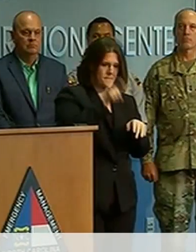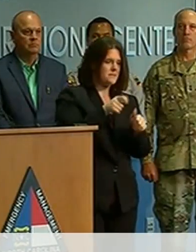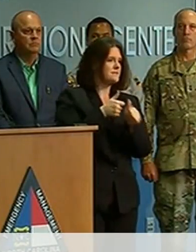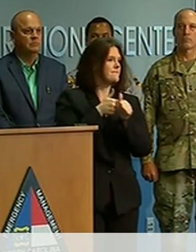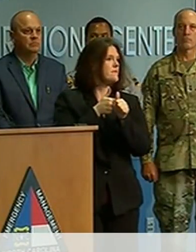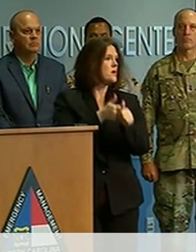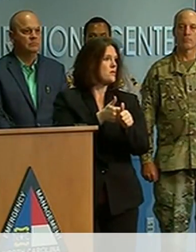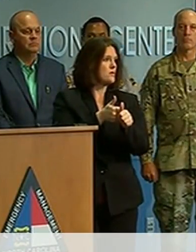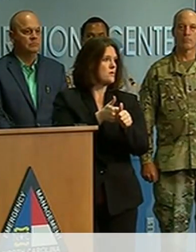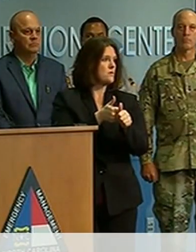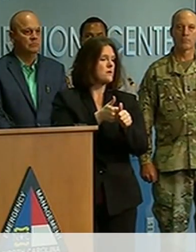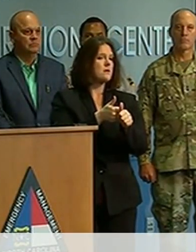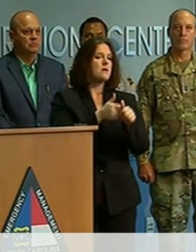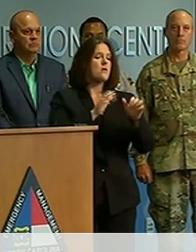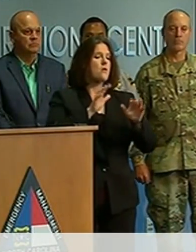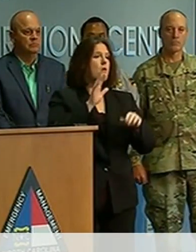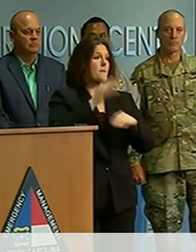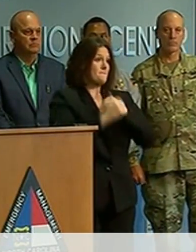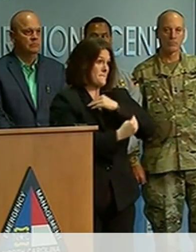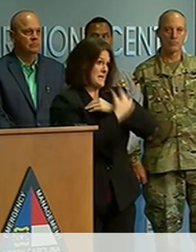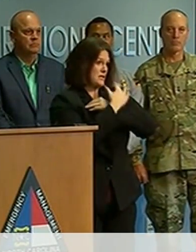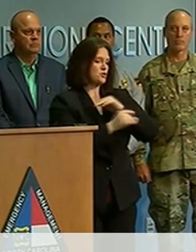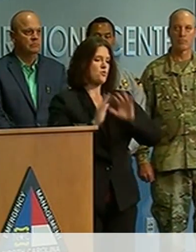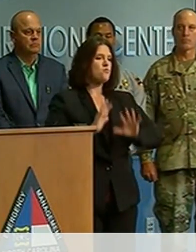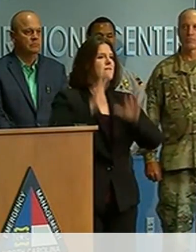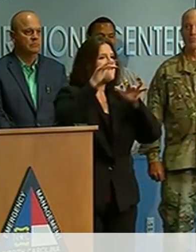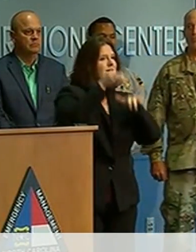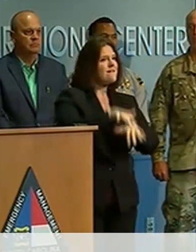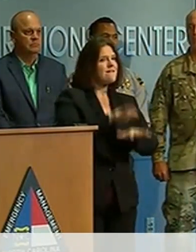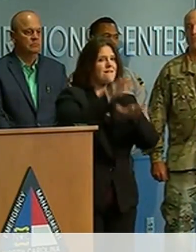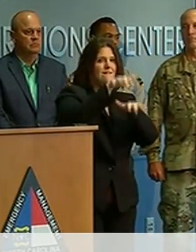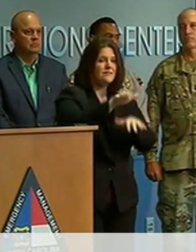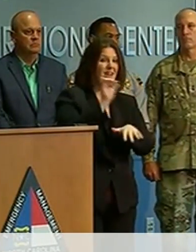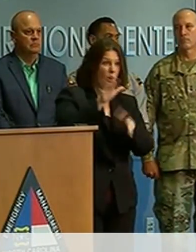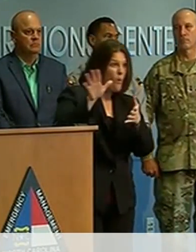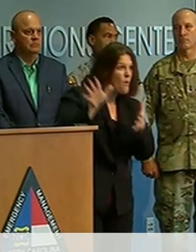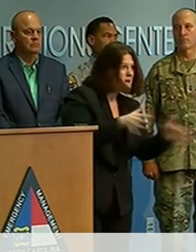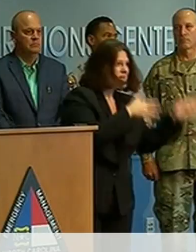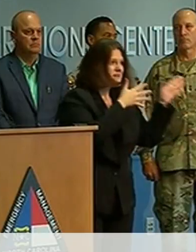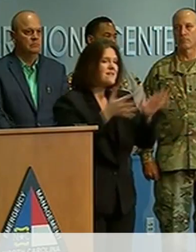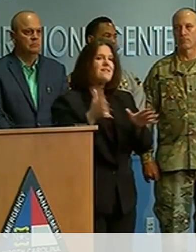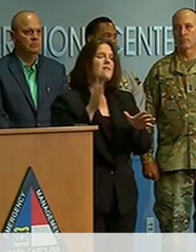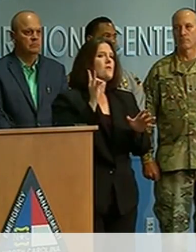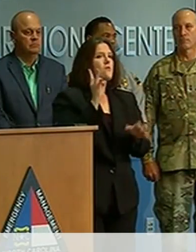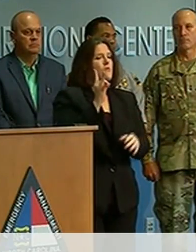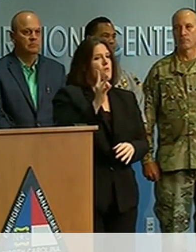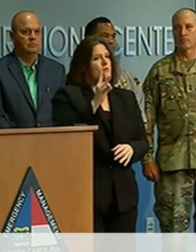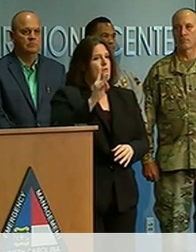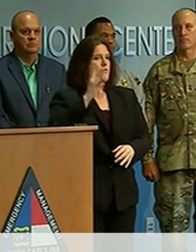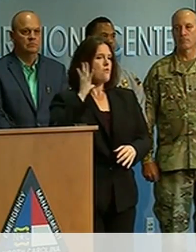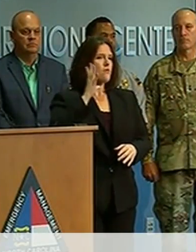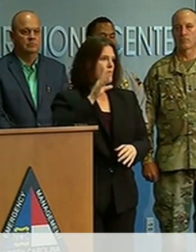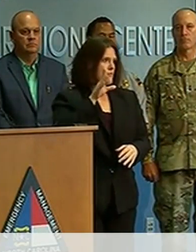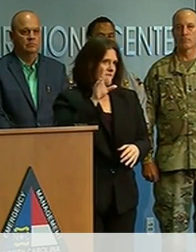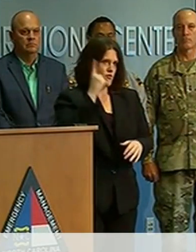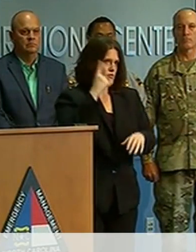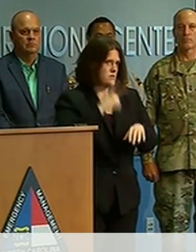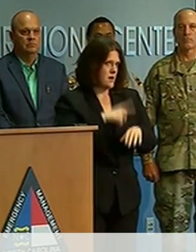The waves and the in this storm may bring. It's nothing like you've ever seen.